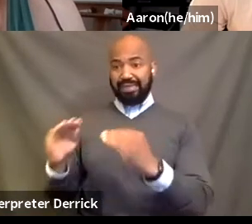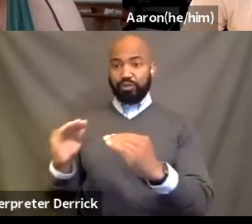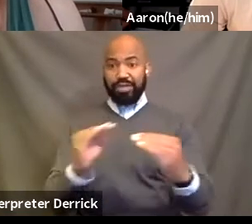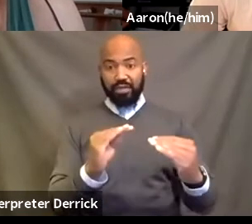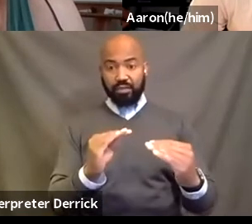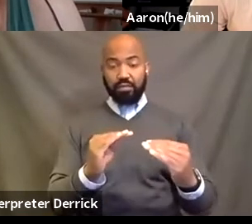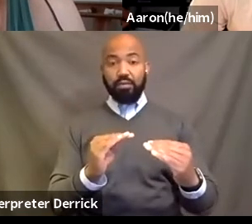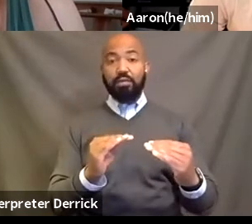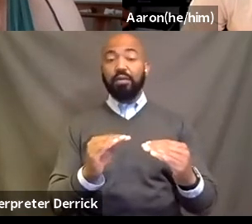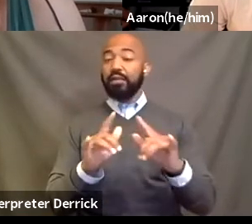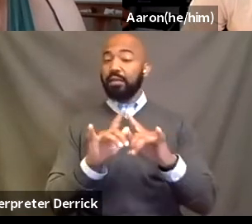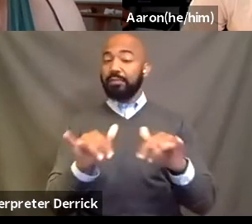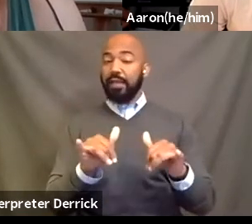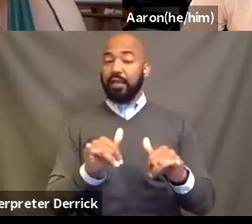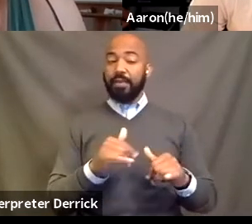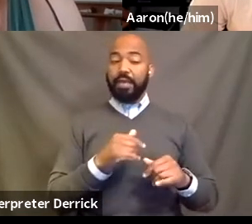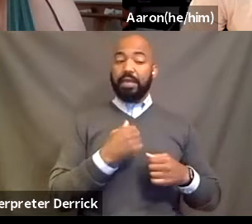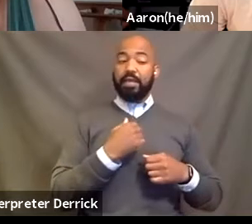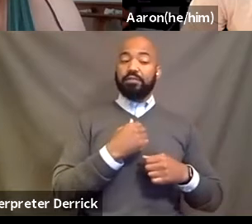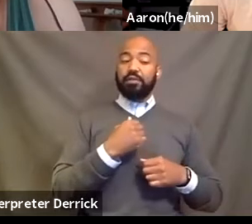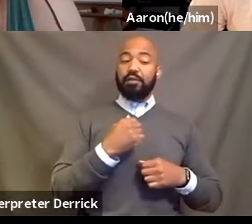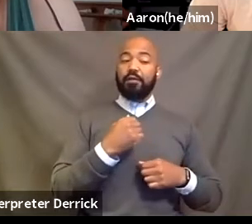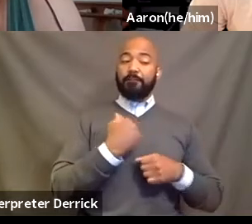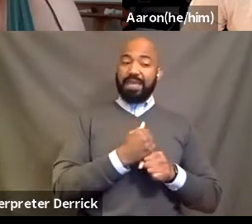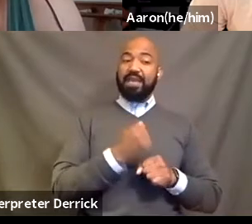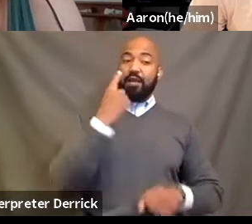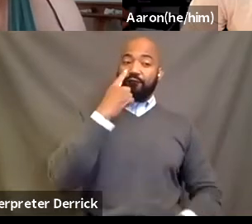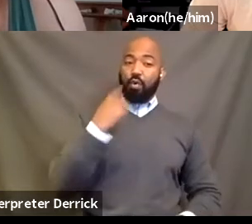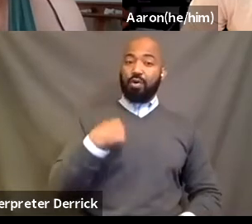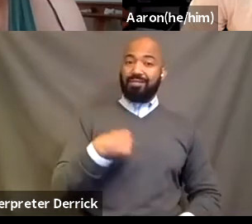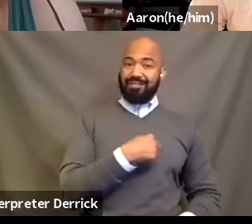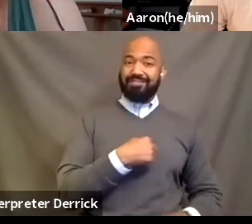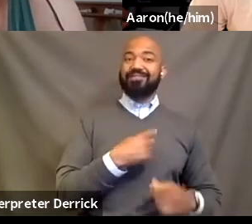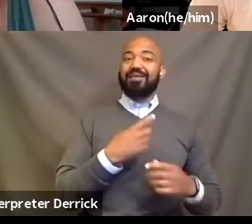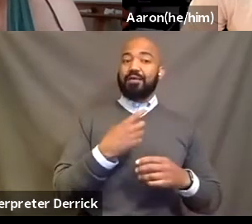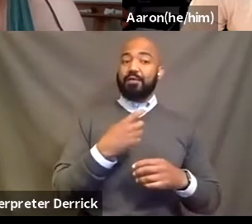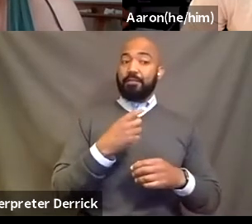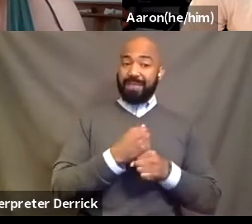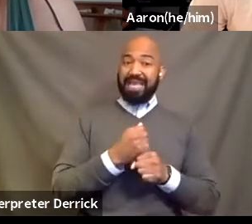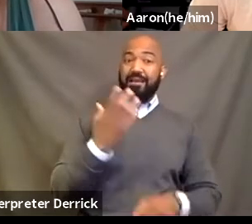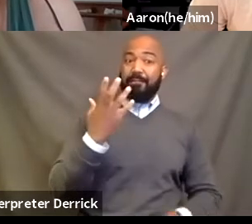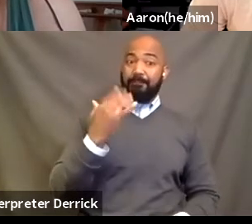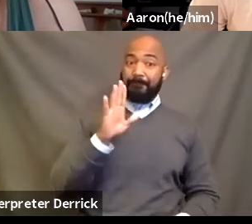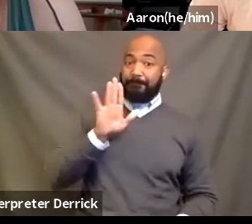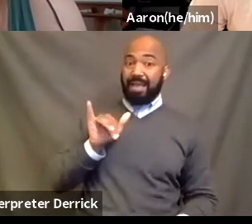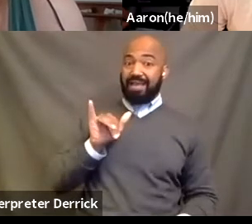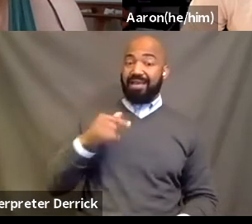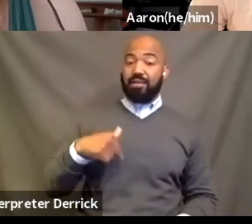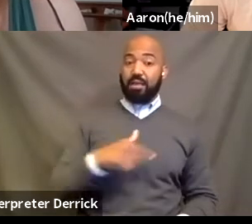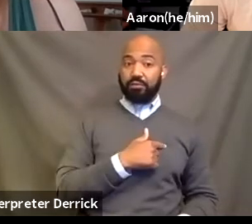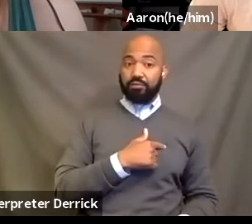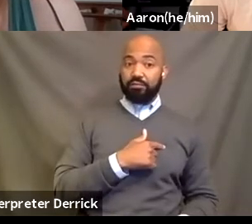Kirya Traber (she/her): that's not the goal so um yeah what let me, let me pass it over to to X or Leah um.